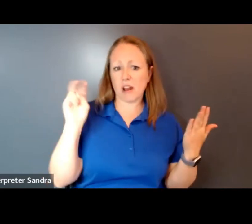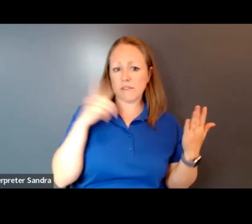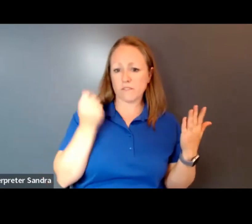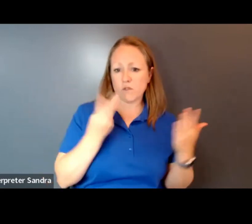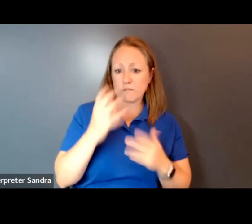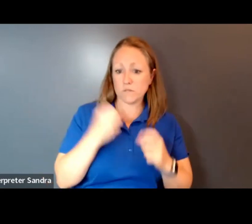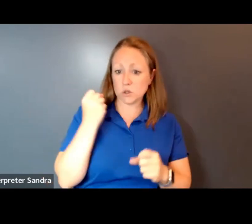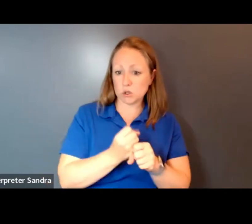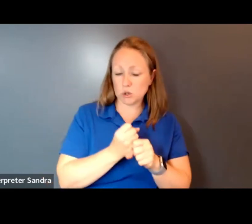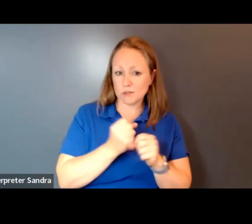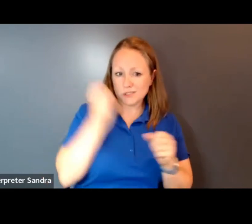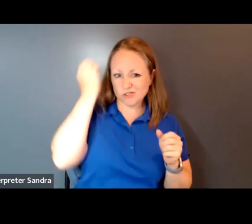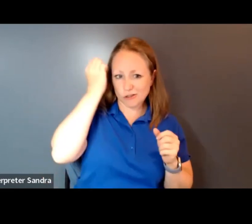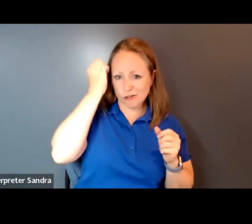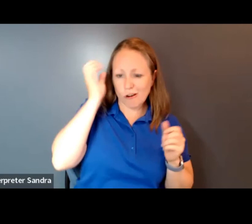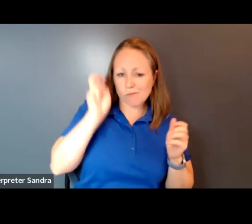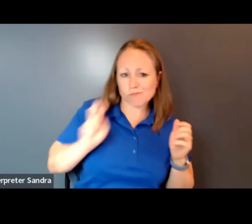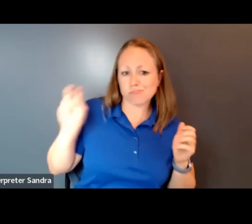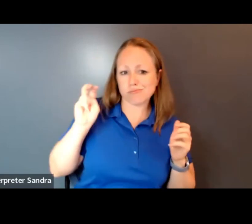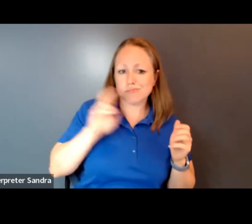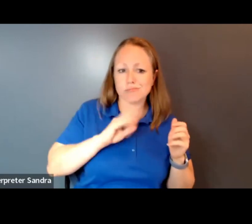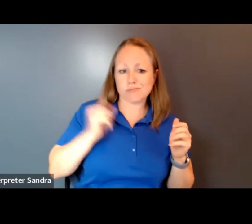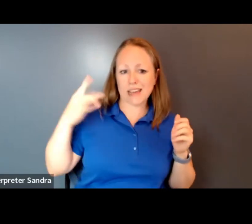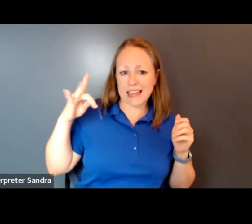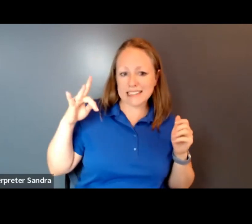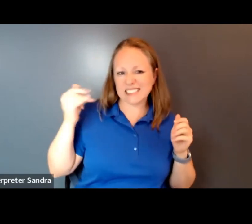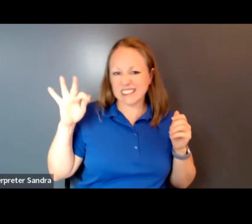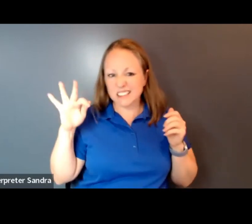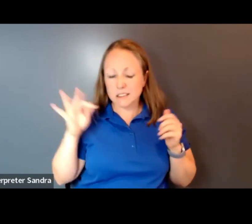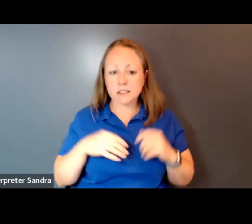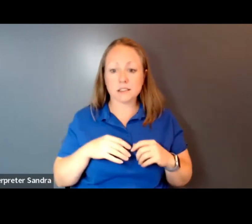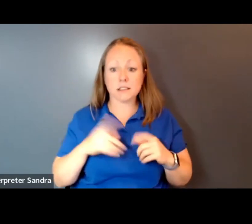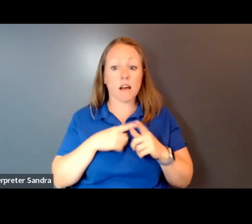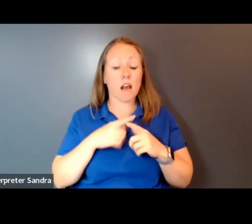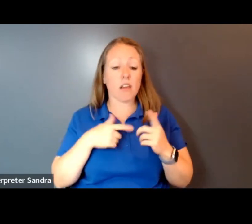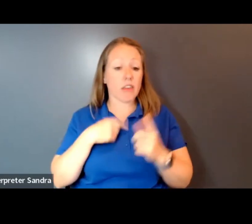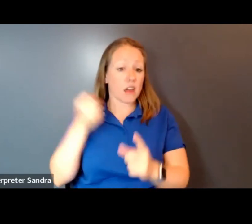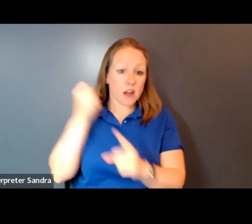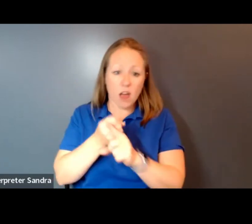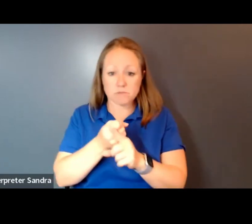in Europe when I was 18. And so when I got sick, it was pretty